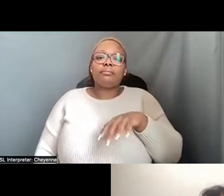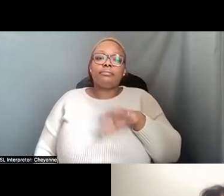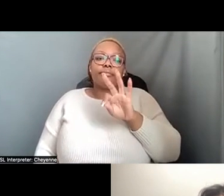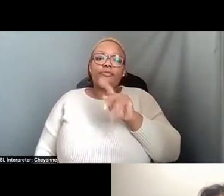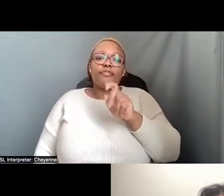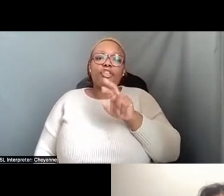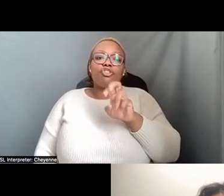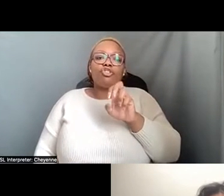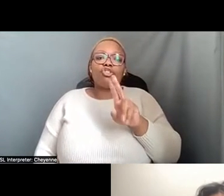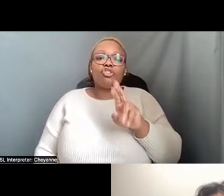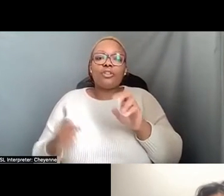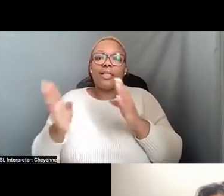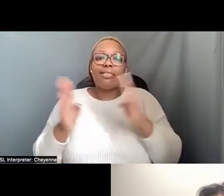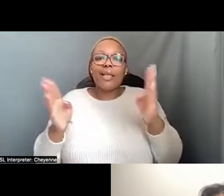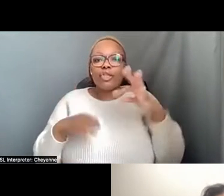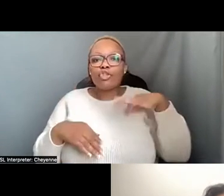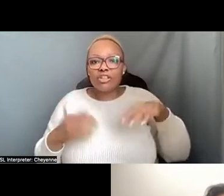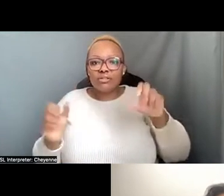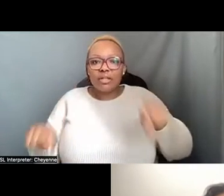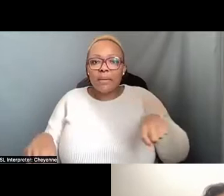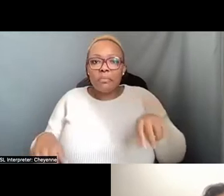In terms of that element, that's not an issue at all.